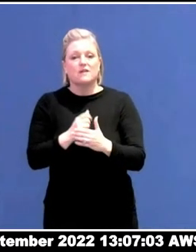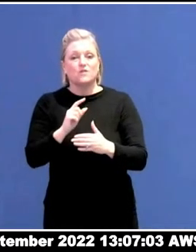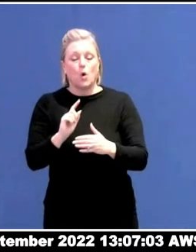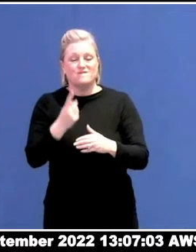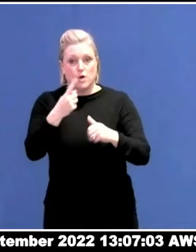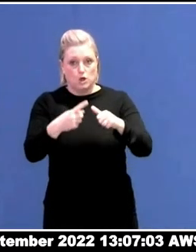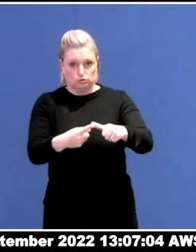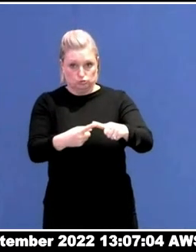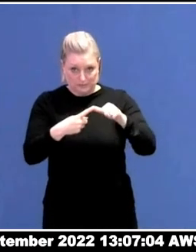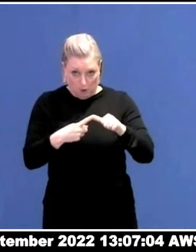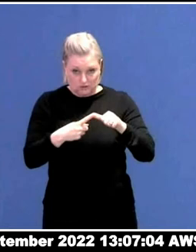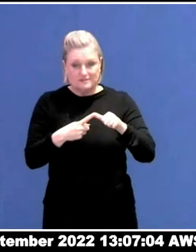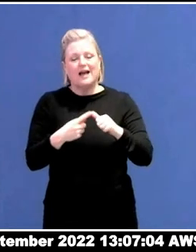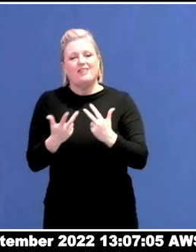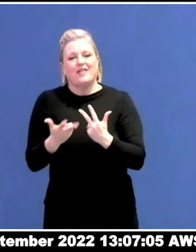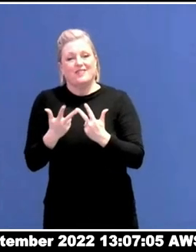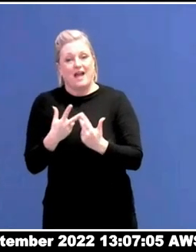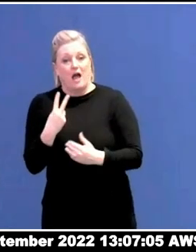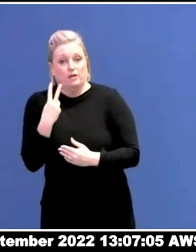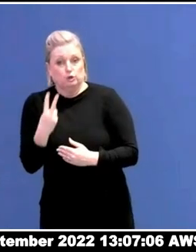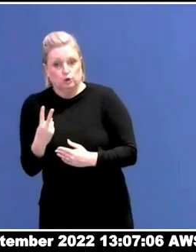opportunity to agree, disagree or comment on the primary answer.